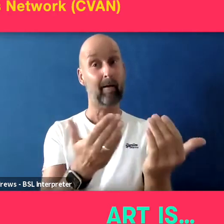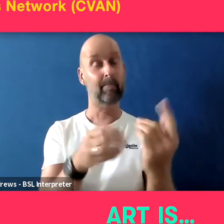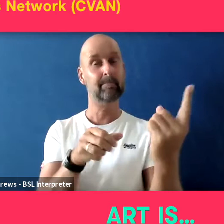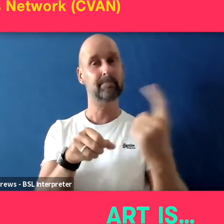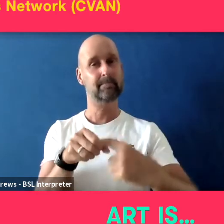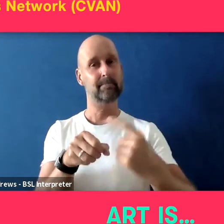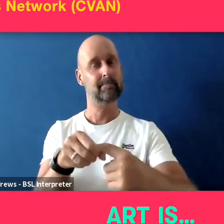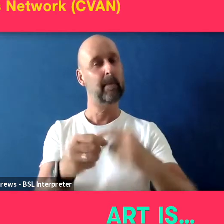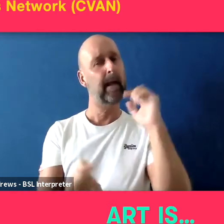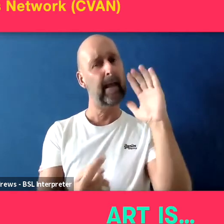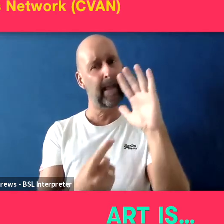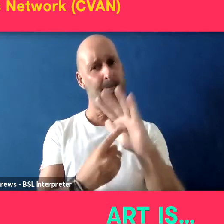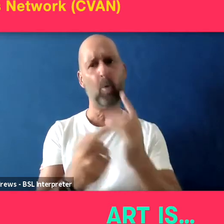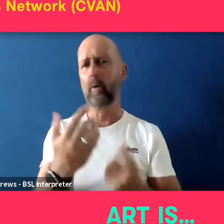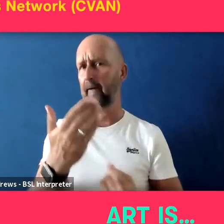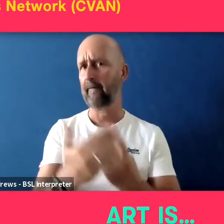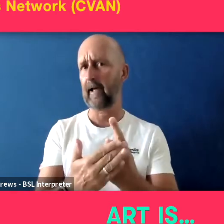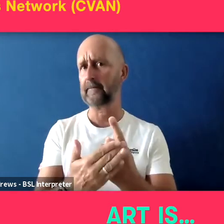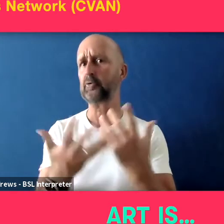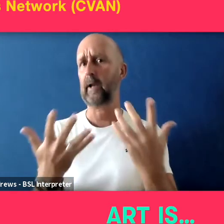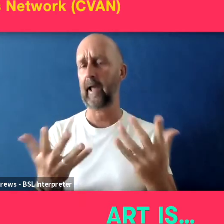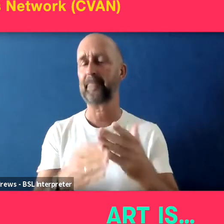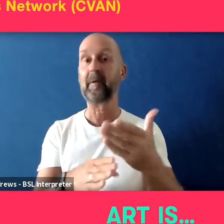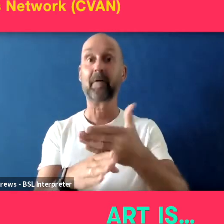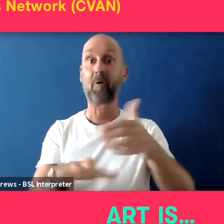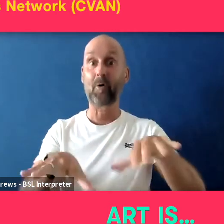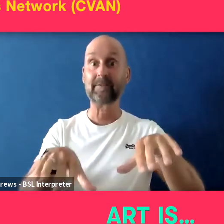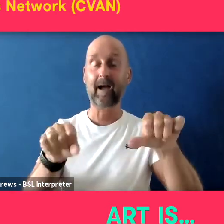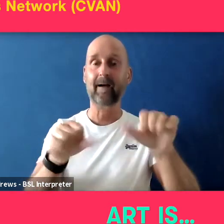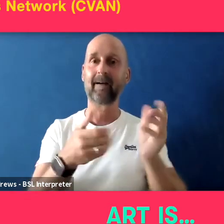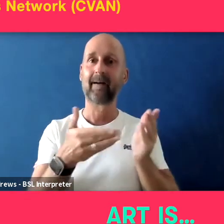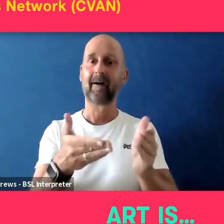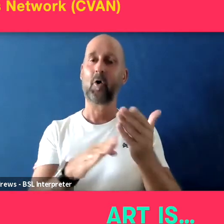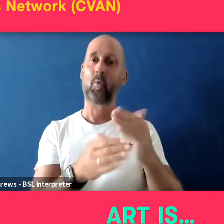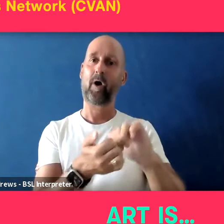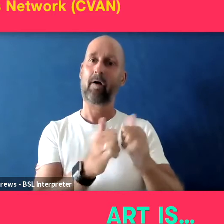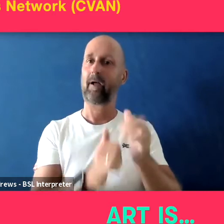event today. Before I start I would like to introduce my colleague Russ Andrews.